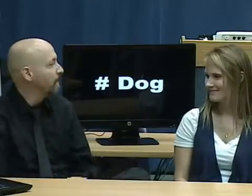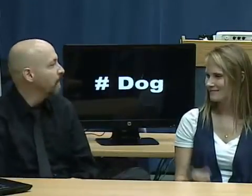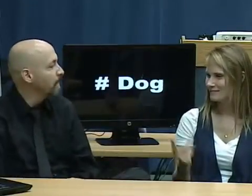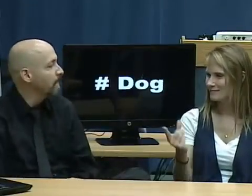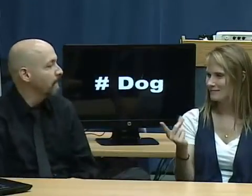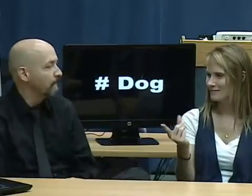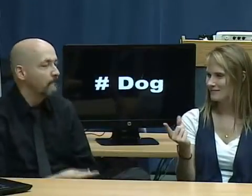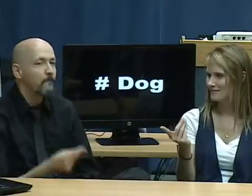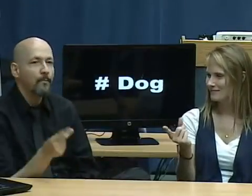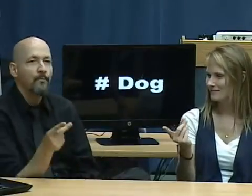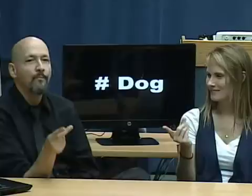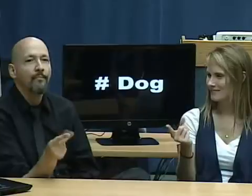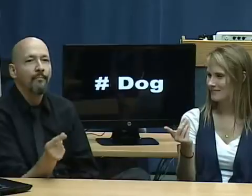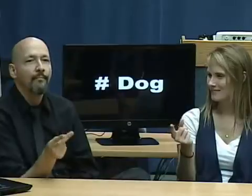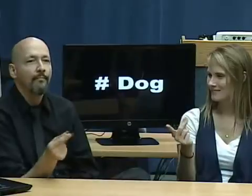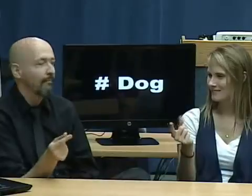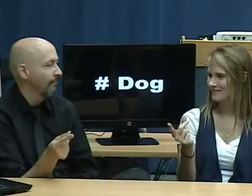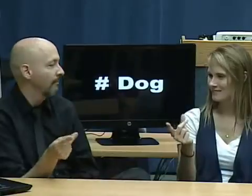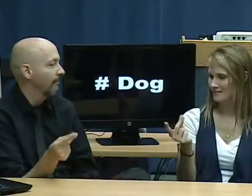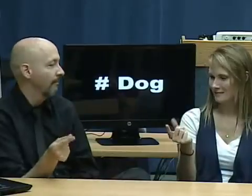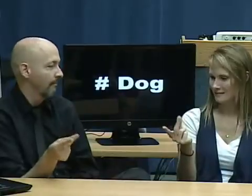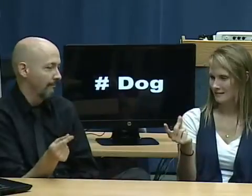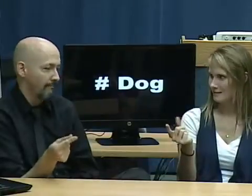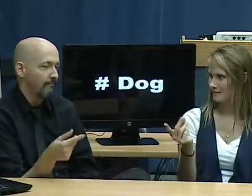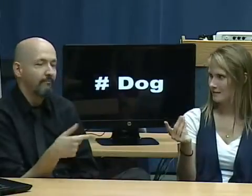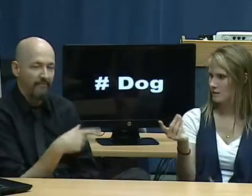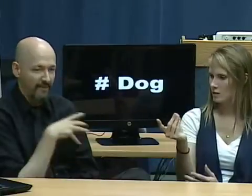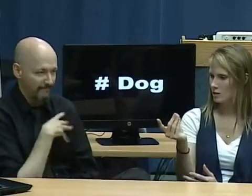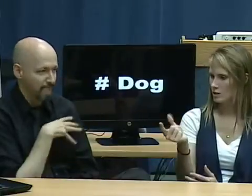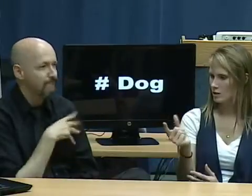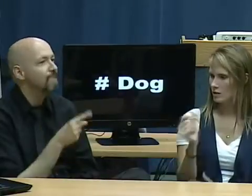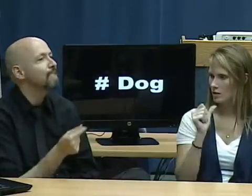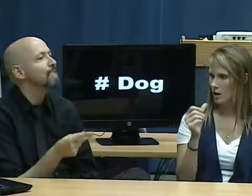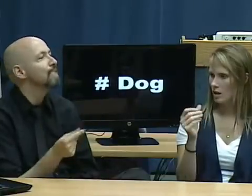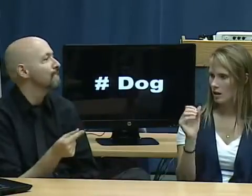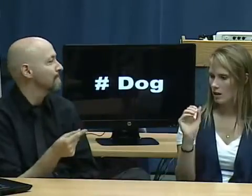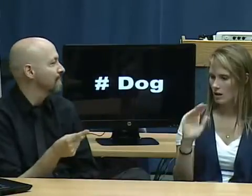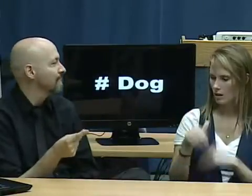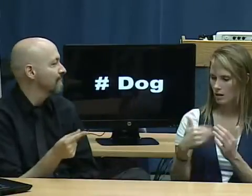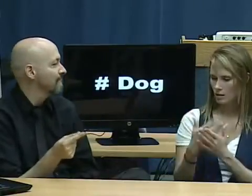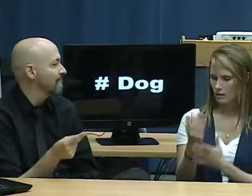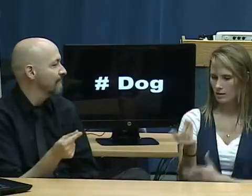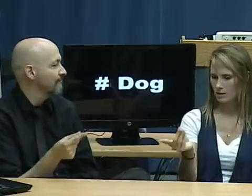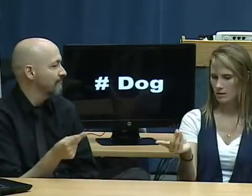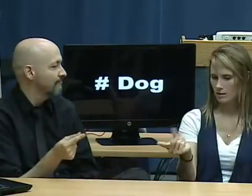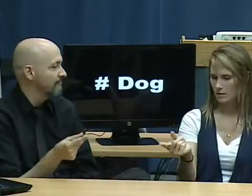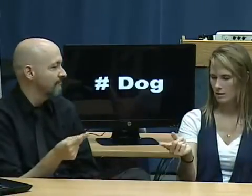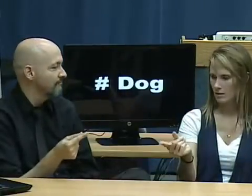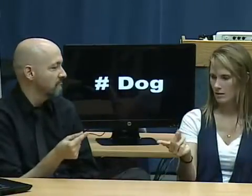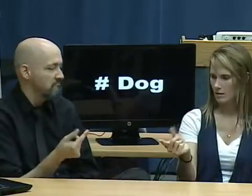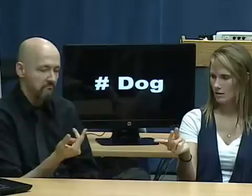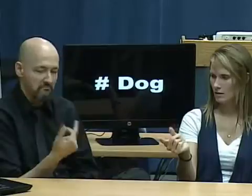#DOG Fine, fine. Is it not all of the fingers?